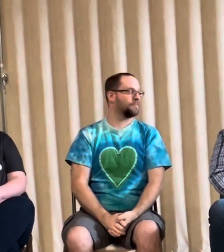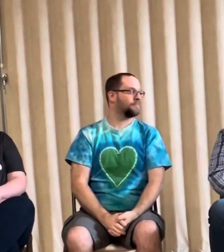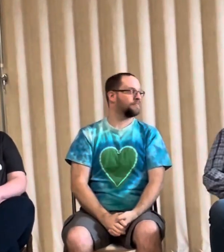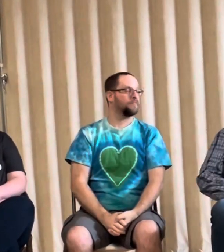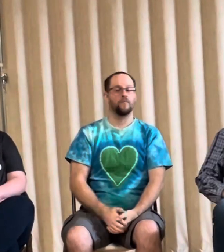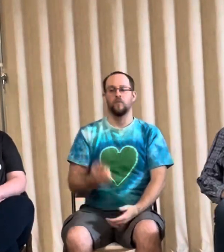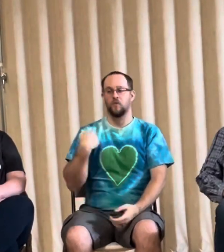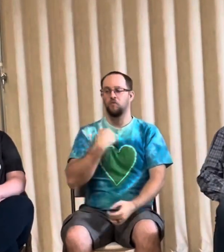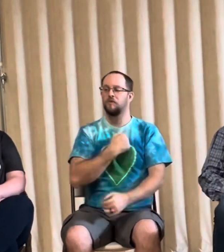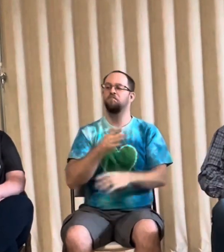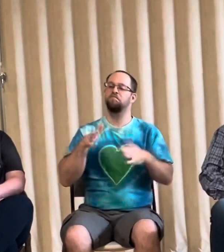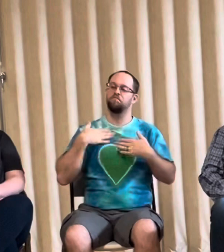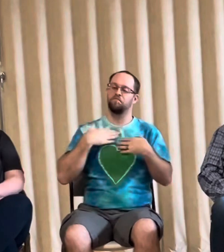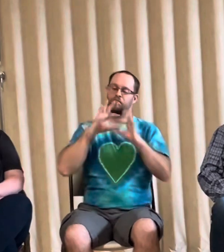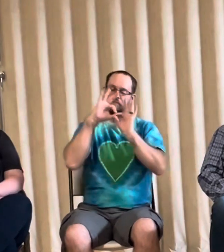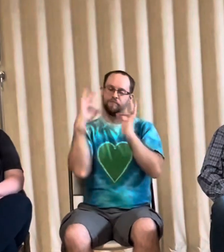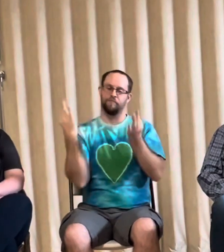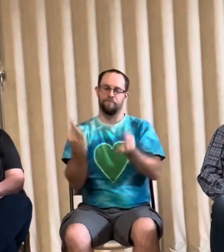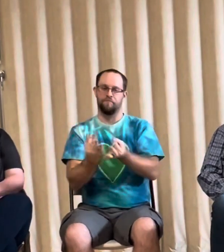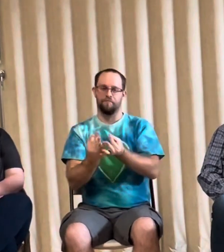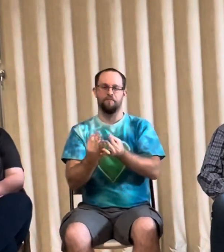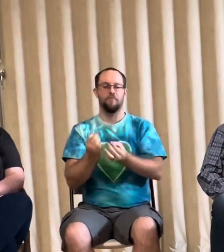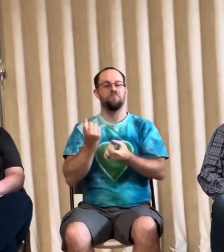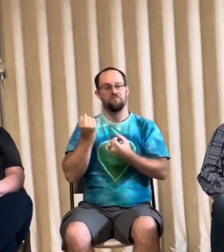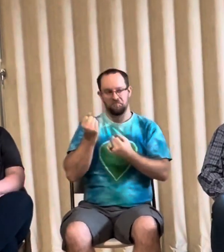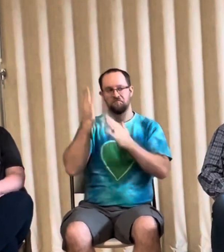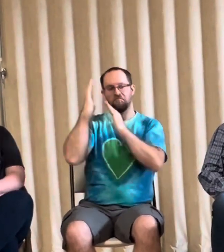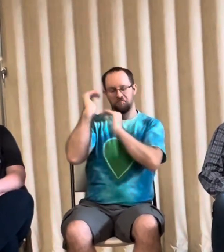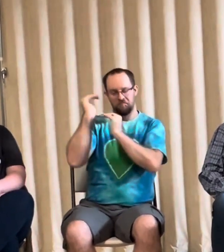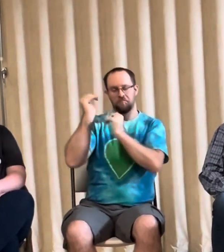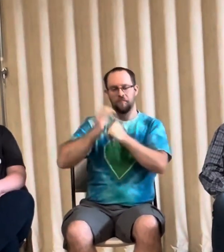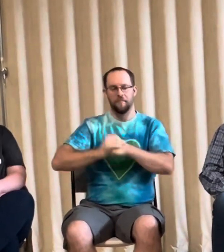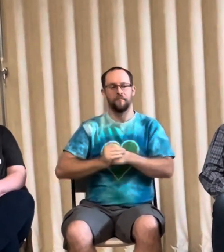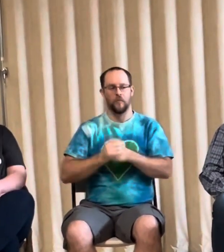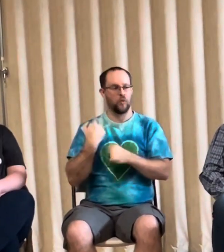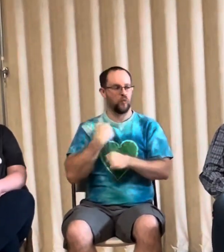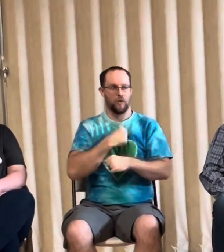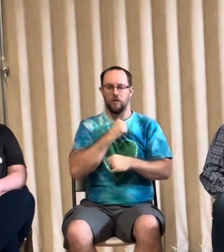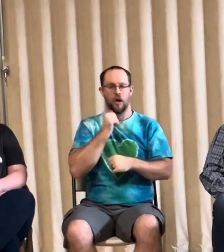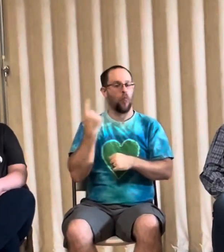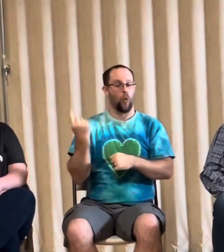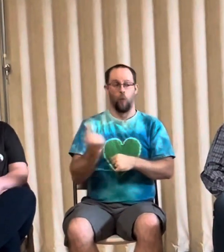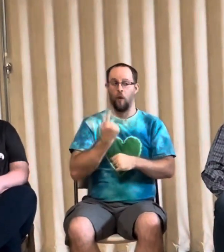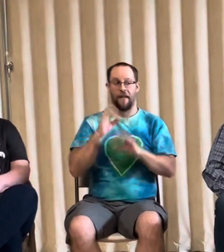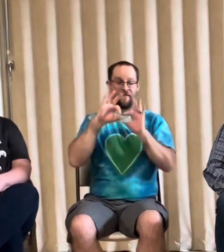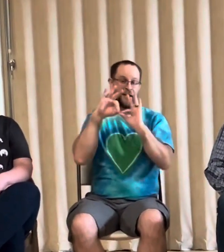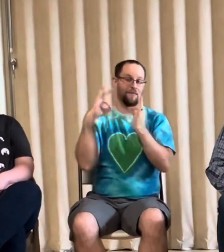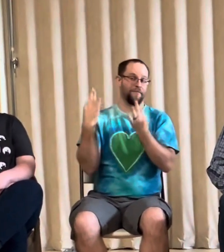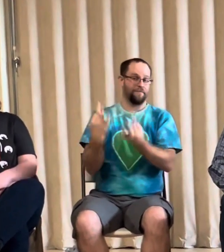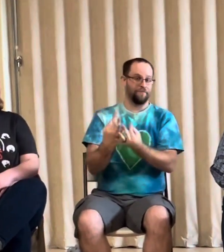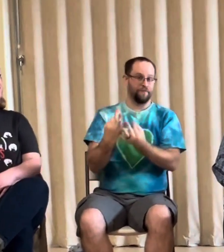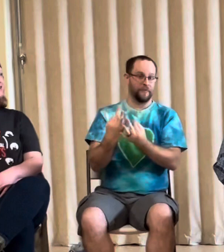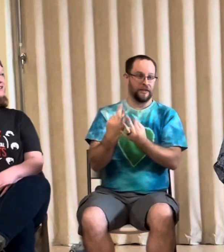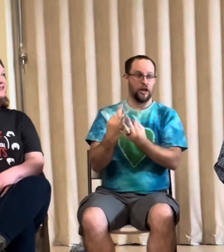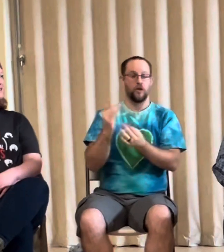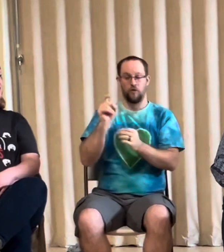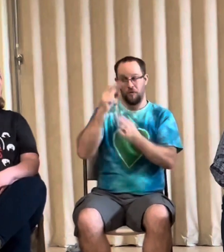We're a happy family as you might expect, we're not the only family that you should respect.